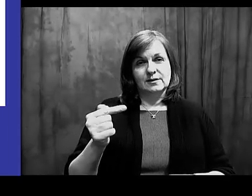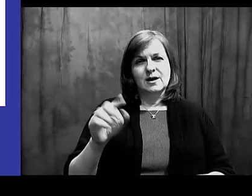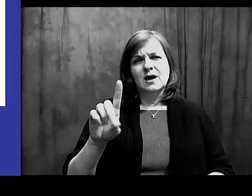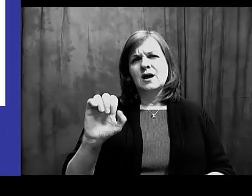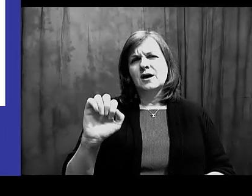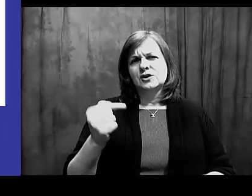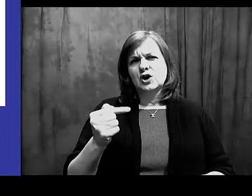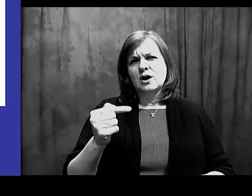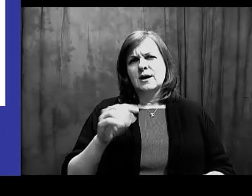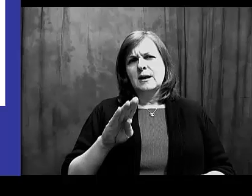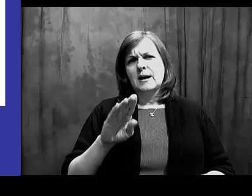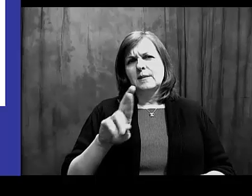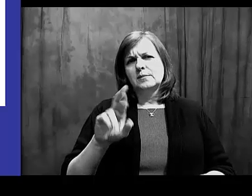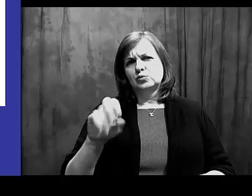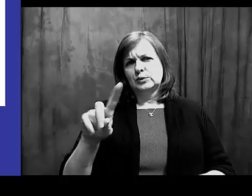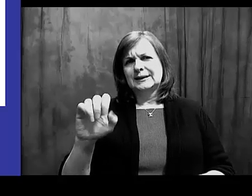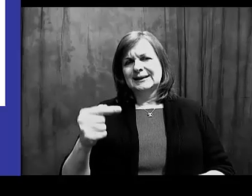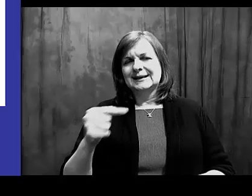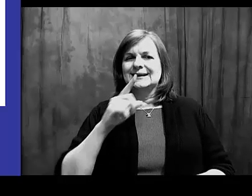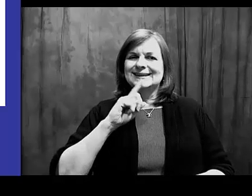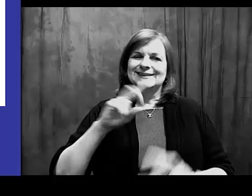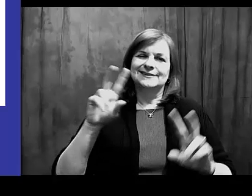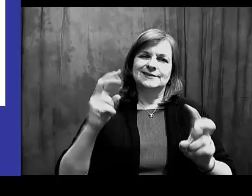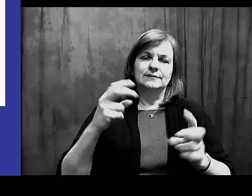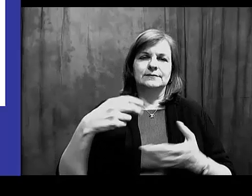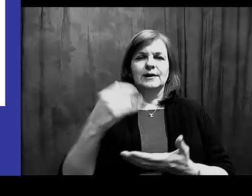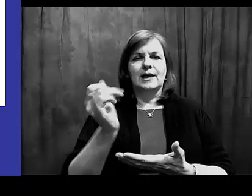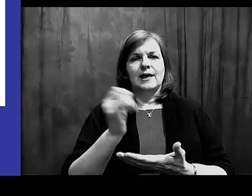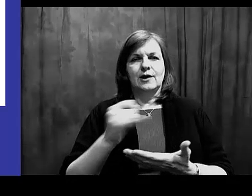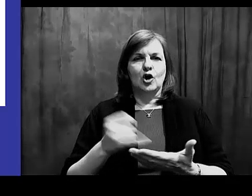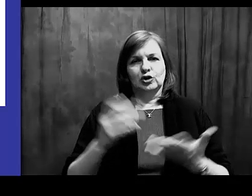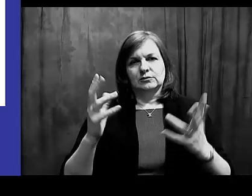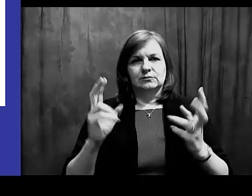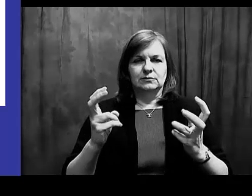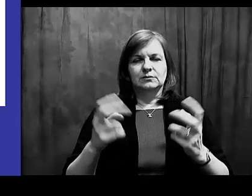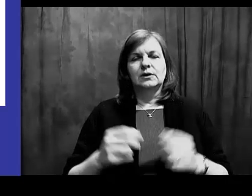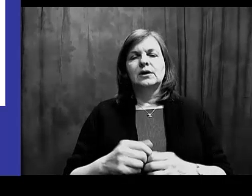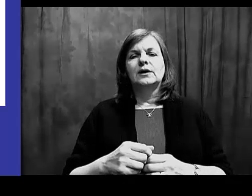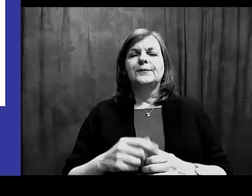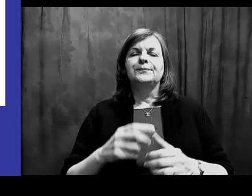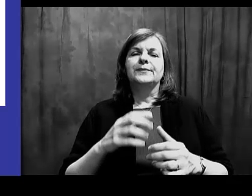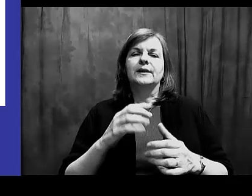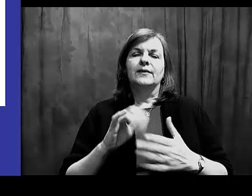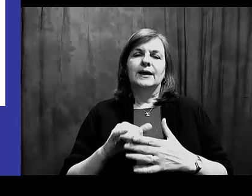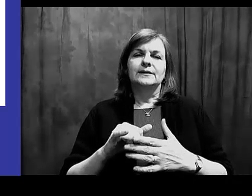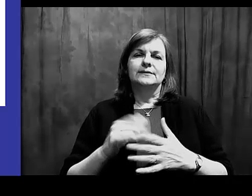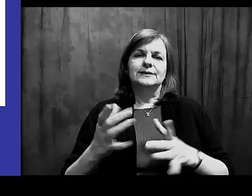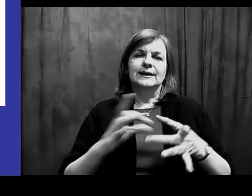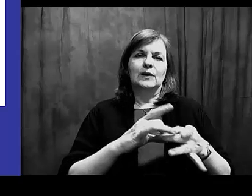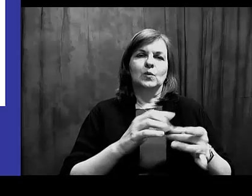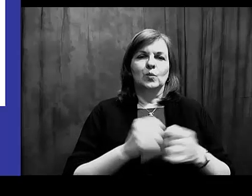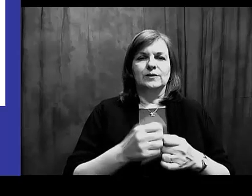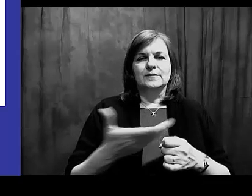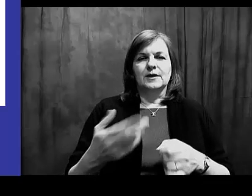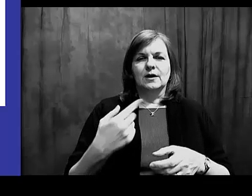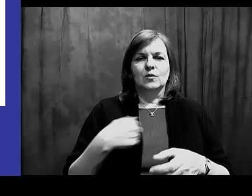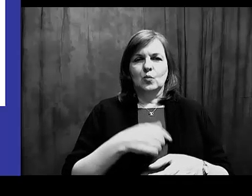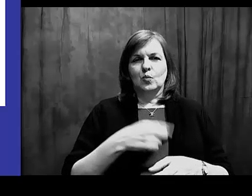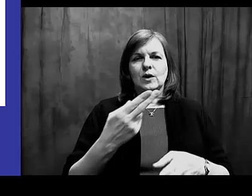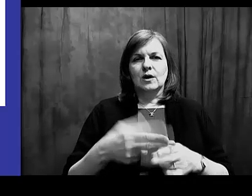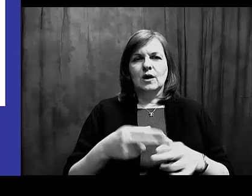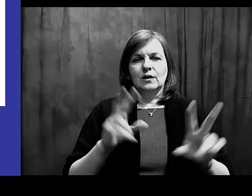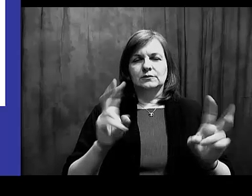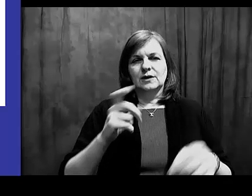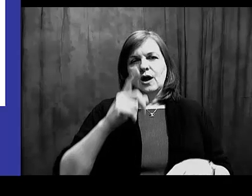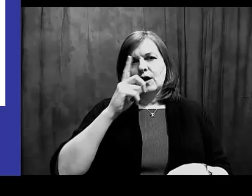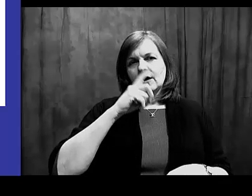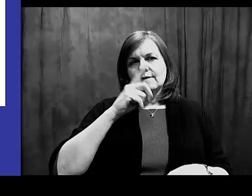dog breeding has become a bit of an art with individuals this certainly falls under something we'll call later artificial